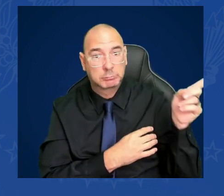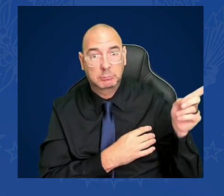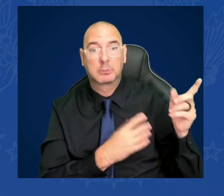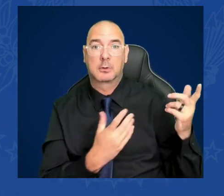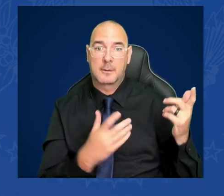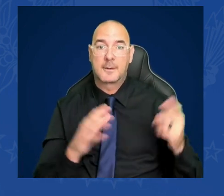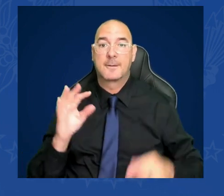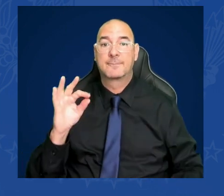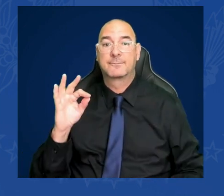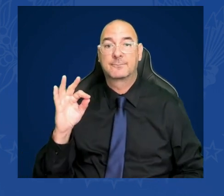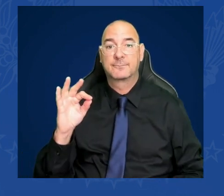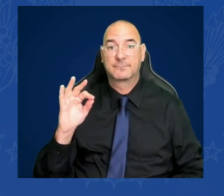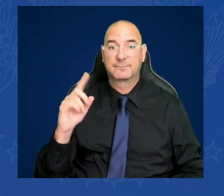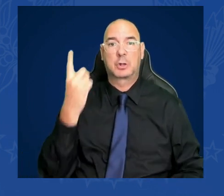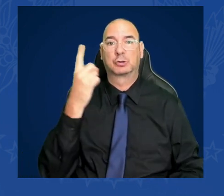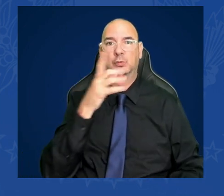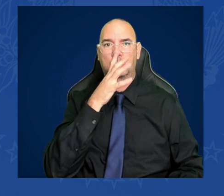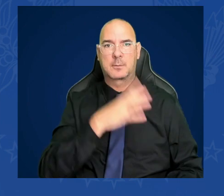to lead a United States military service.